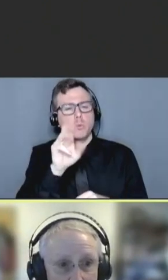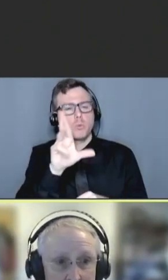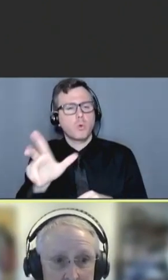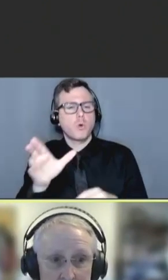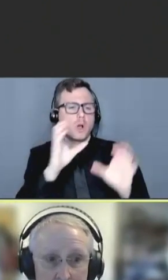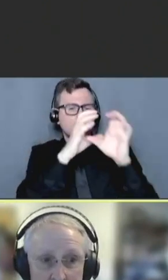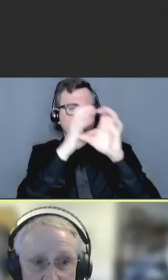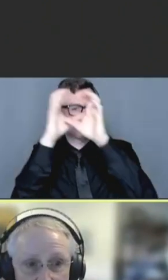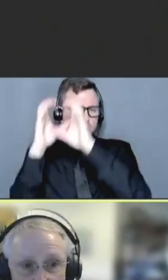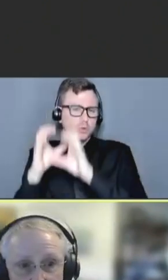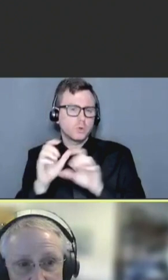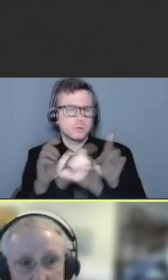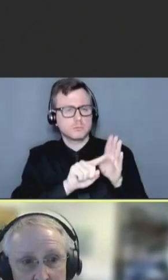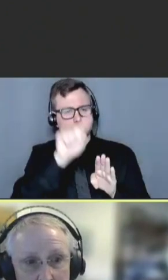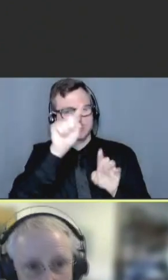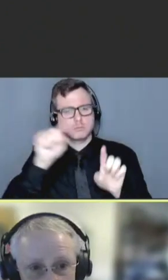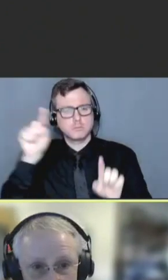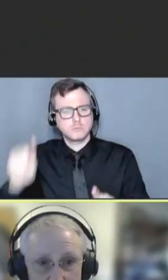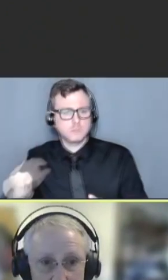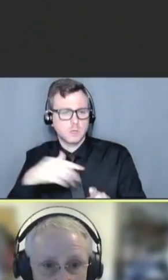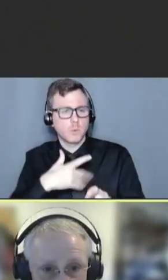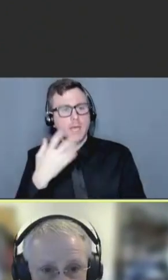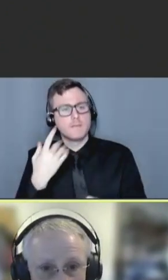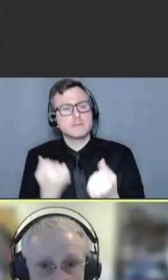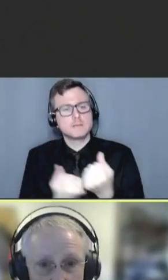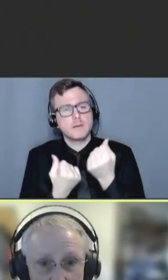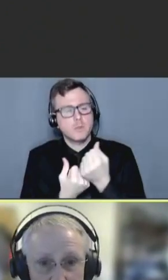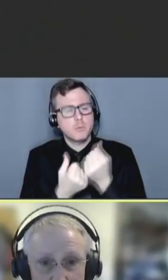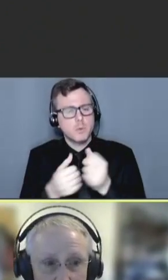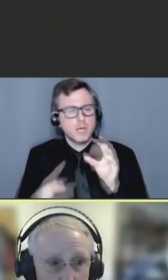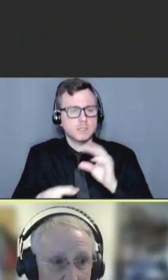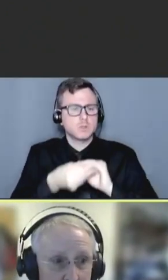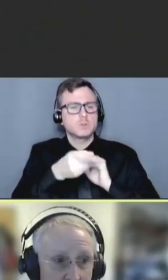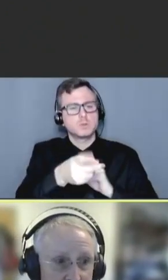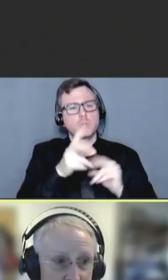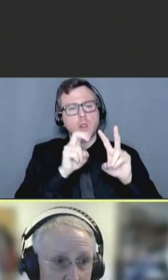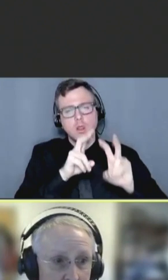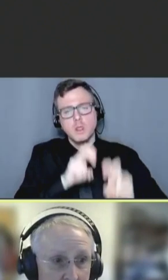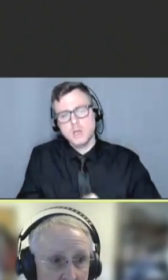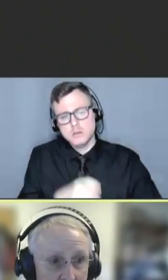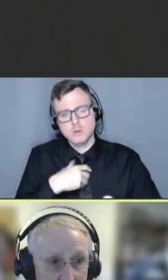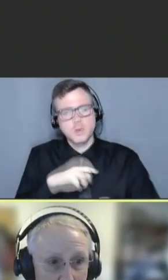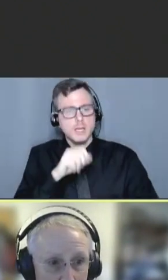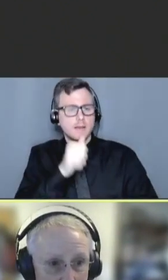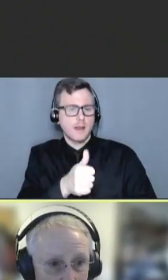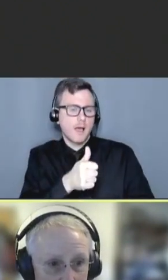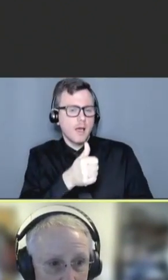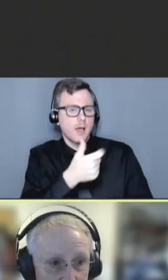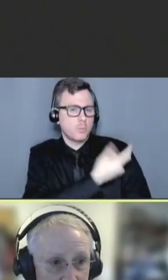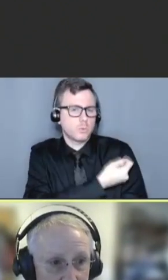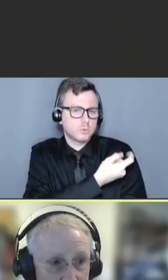supplemental analyses using un-boosted concurrent comparators showing a ratio of about 1.07.